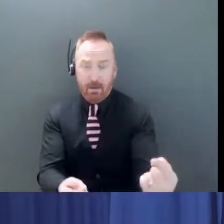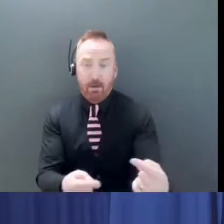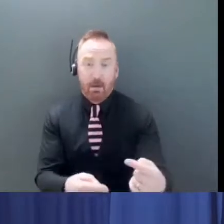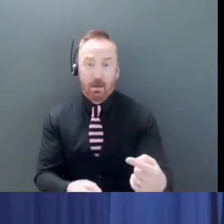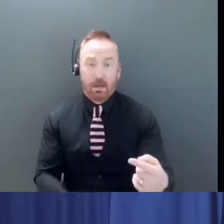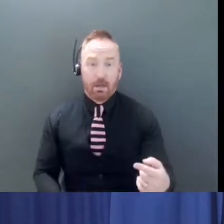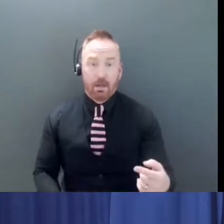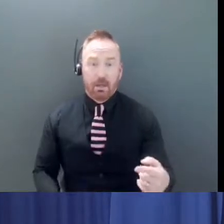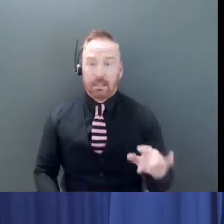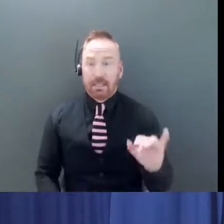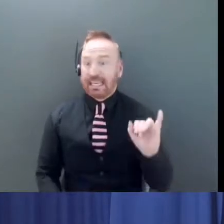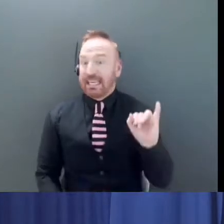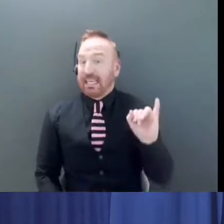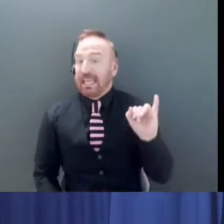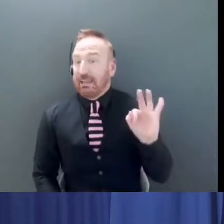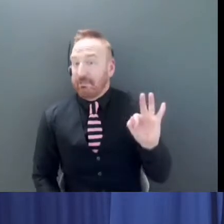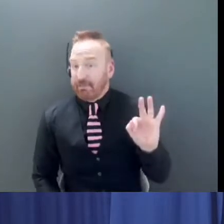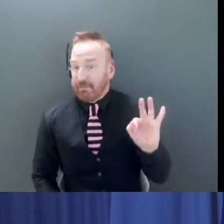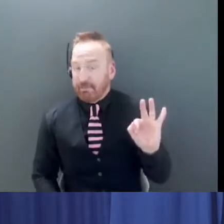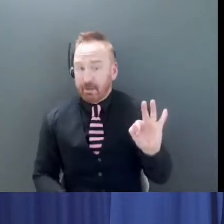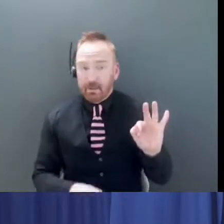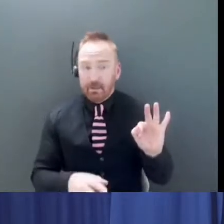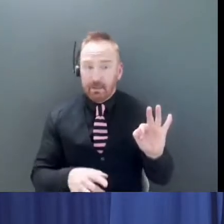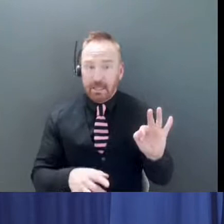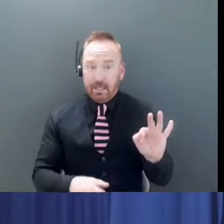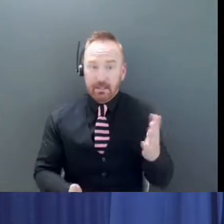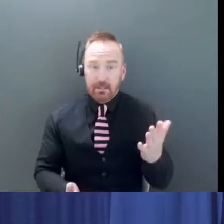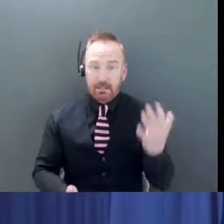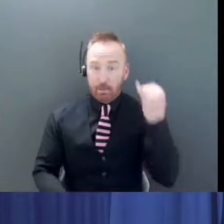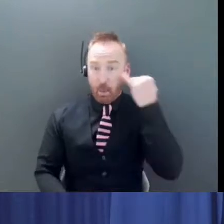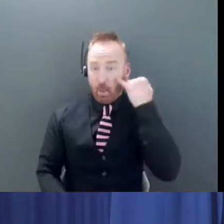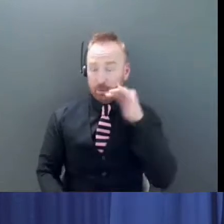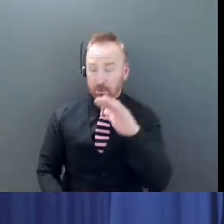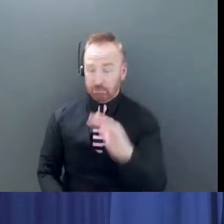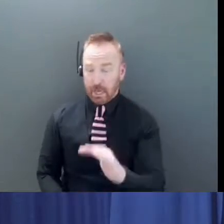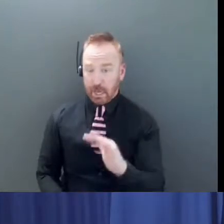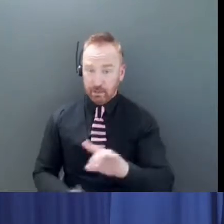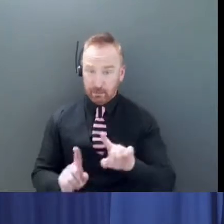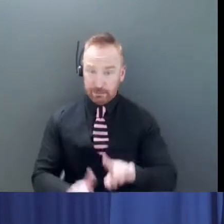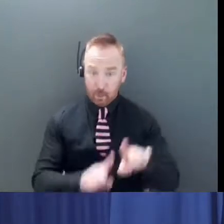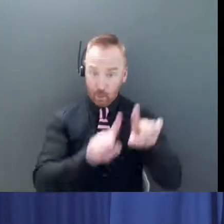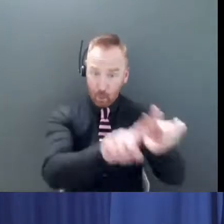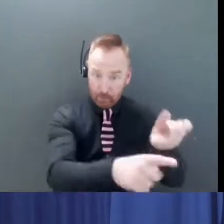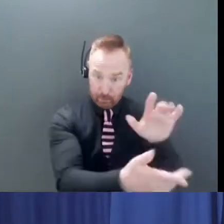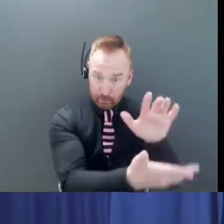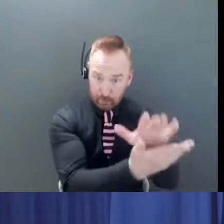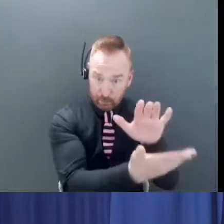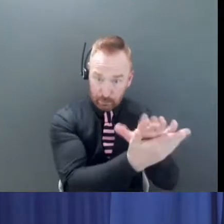there is a case in a child who attends school within the